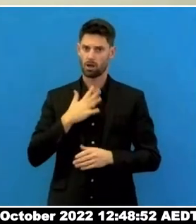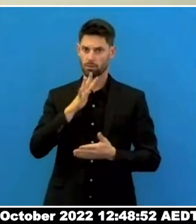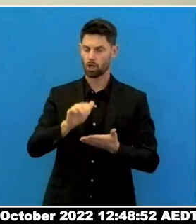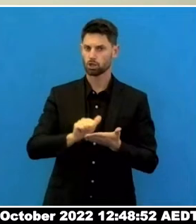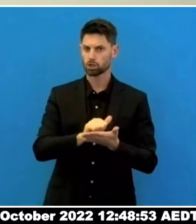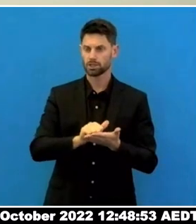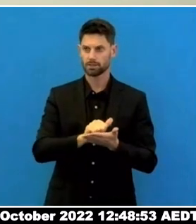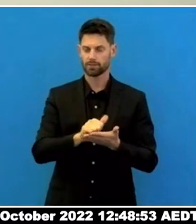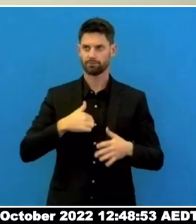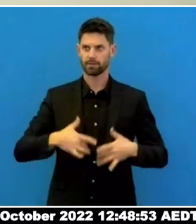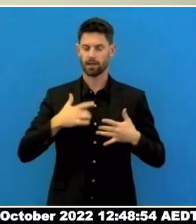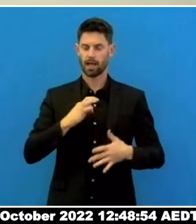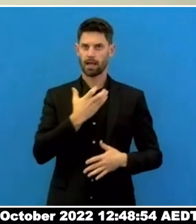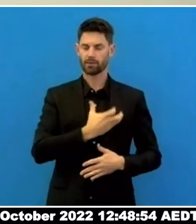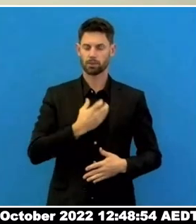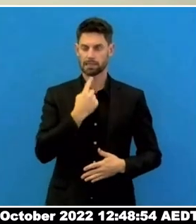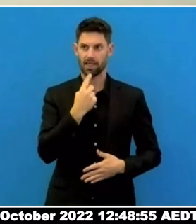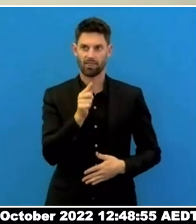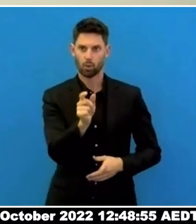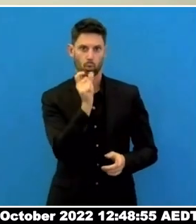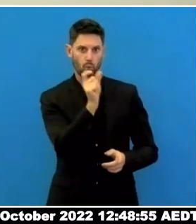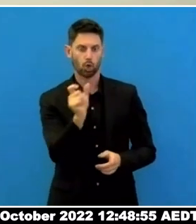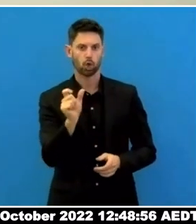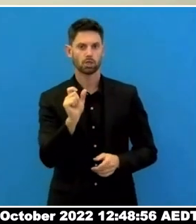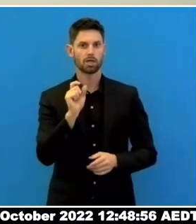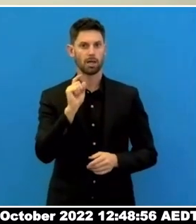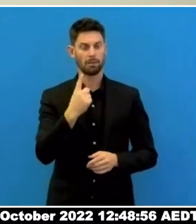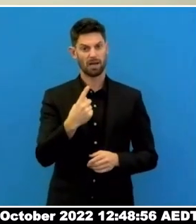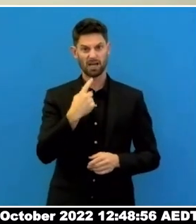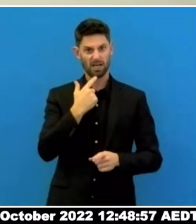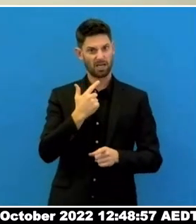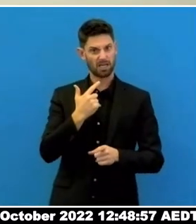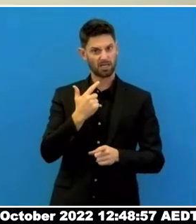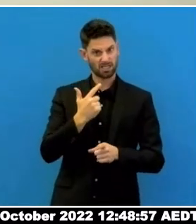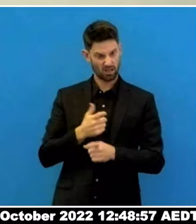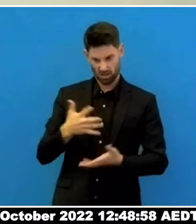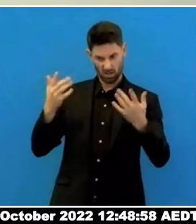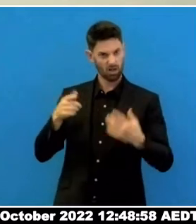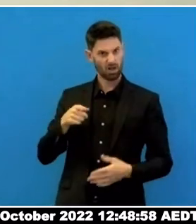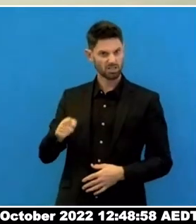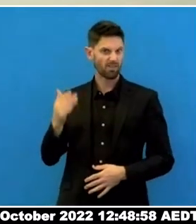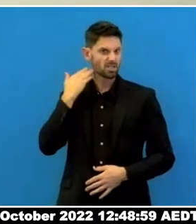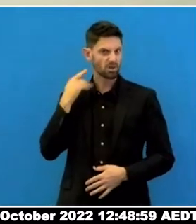I just feel uncomfortable even saying out the words, but, you know, "We have saved you from your country, you know, what more do you want" that kind of approach.